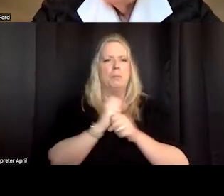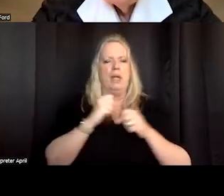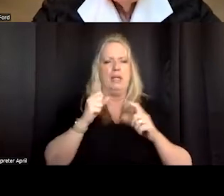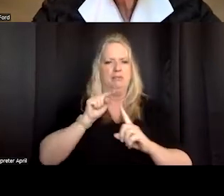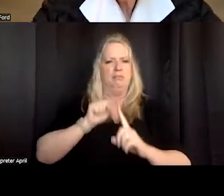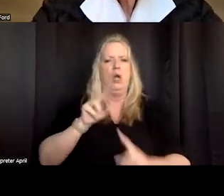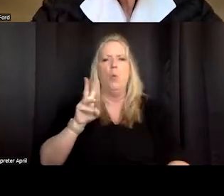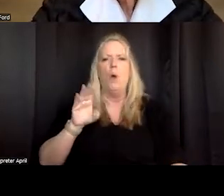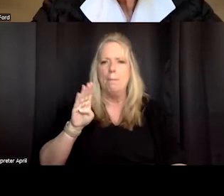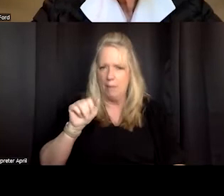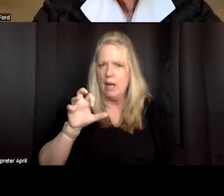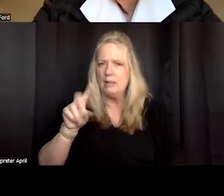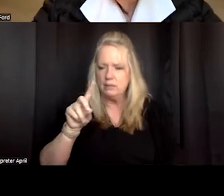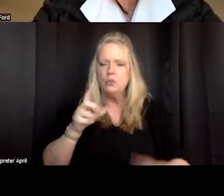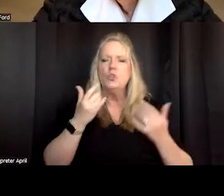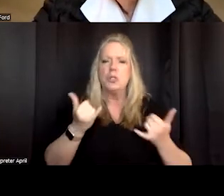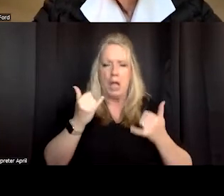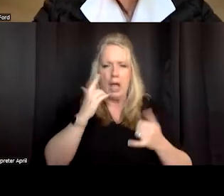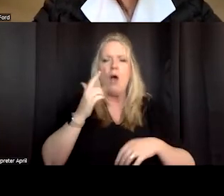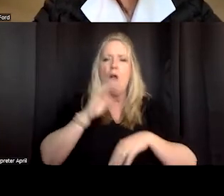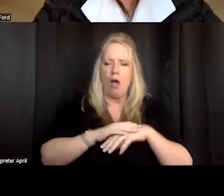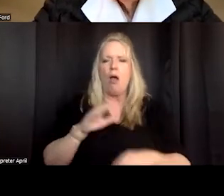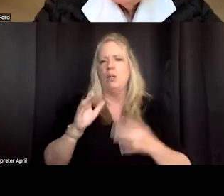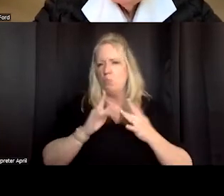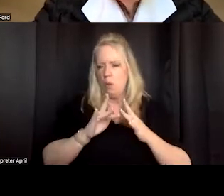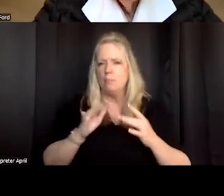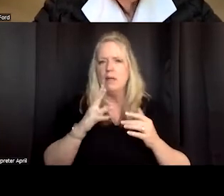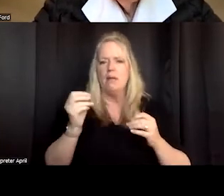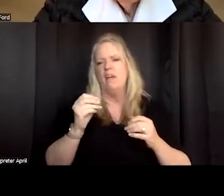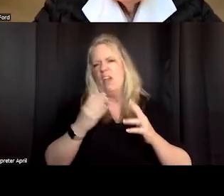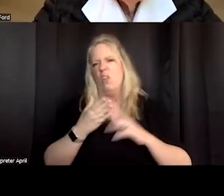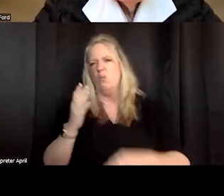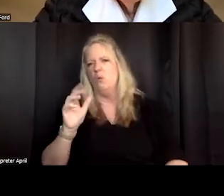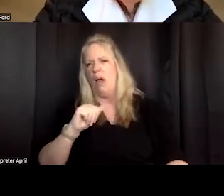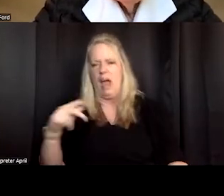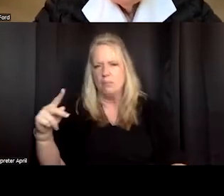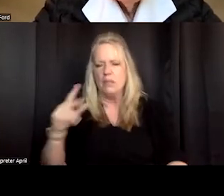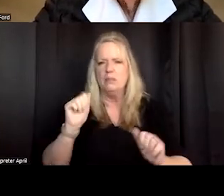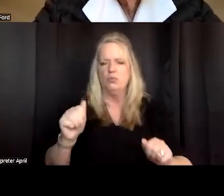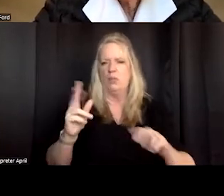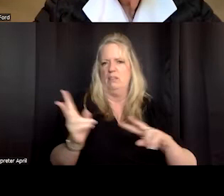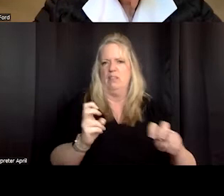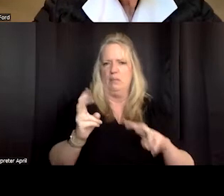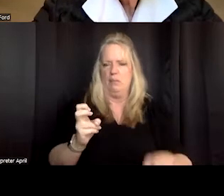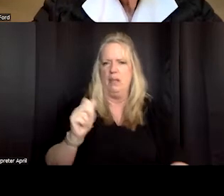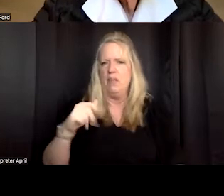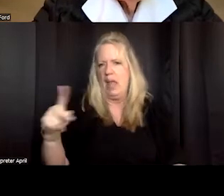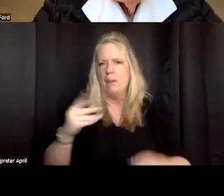PRODUCT THAT IS NOW AVAILABLE ON THE WEB AND ALSO VIA APP, DOWNLOADED IN THE APP STORES. AND HERE,